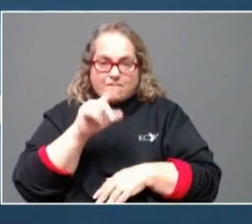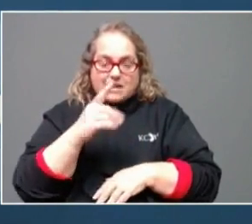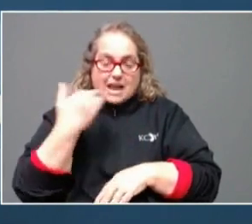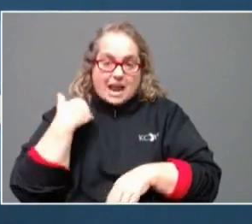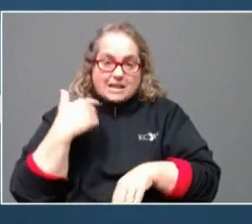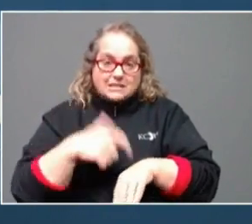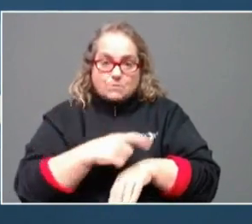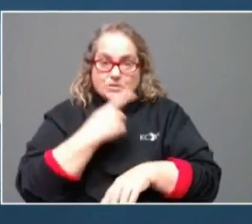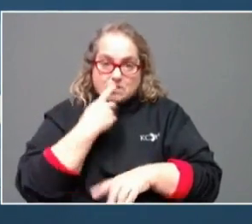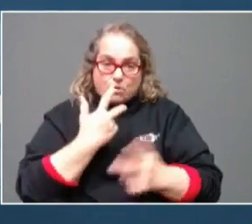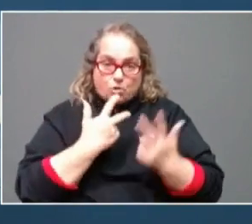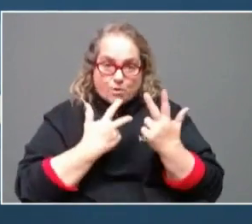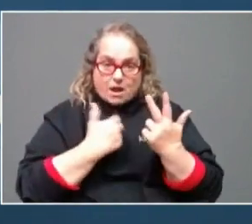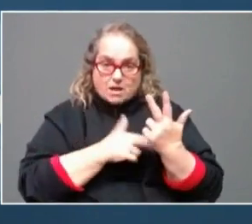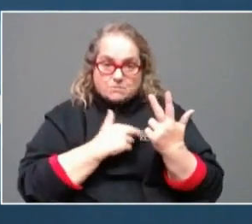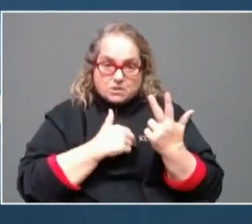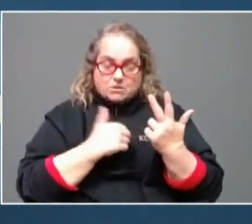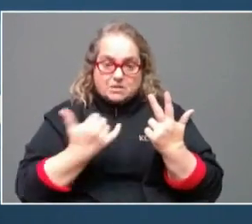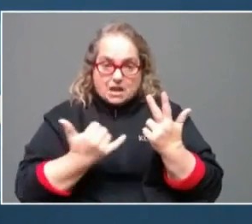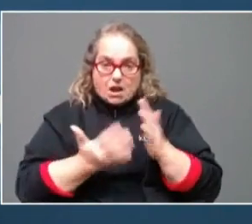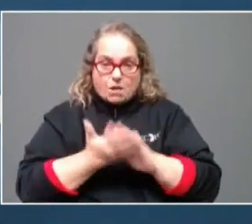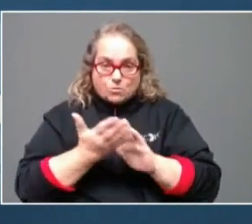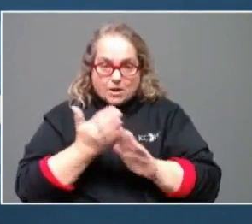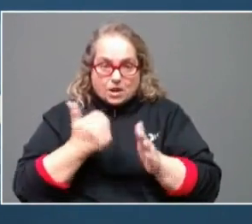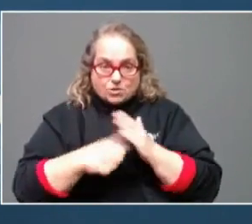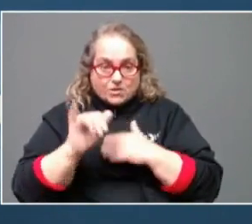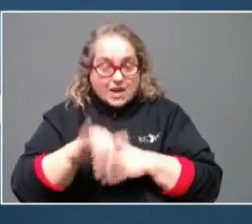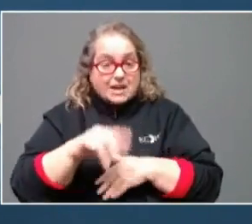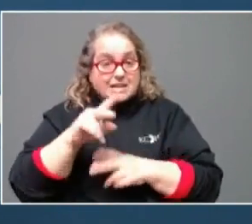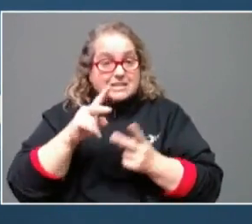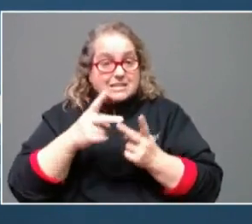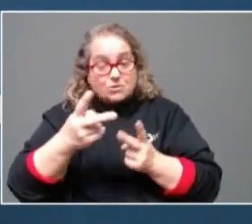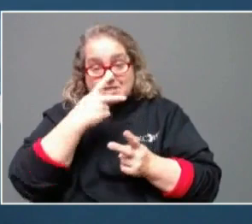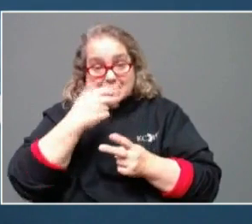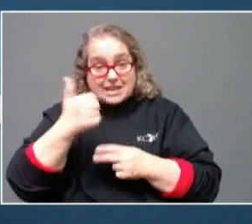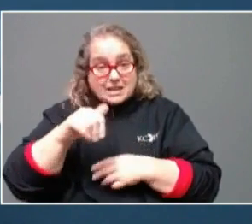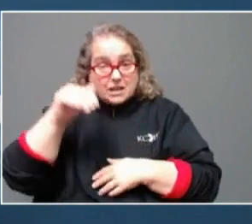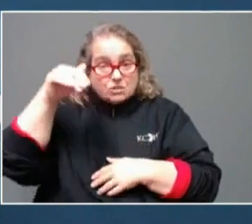And second, are you seeing any drop in all macron in areas that test wastewater for it. Thank you.